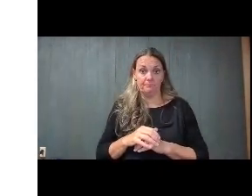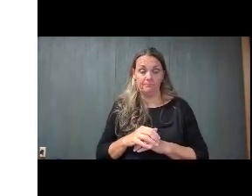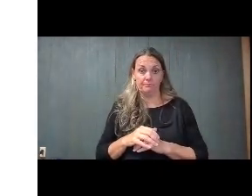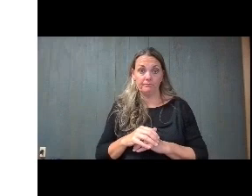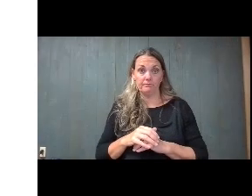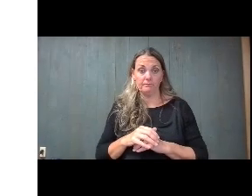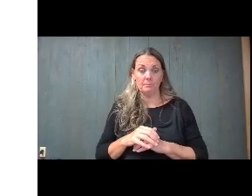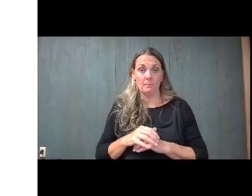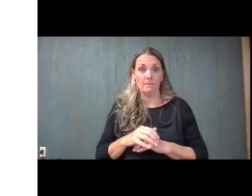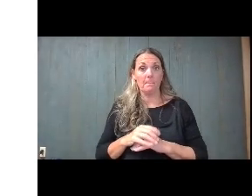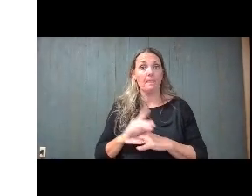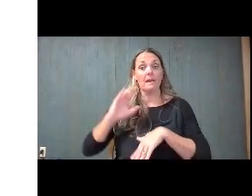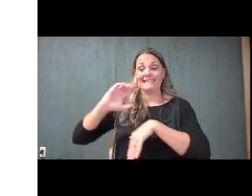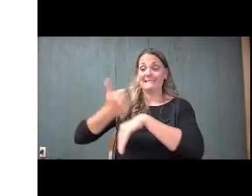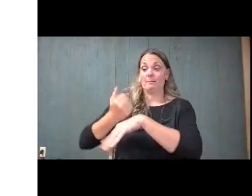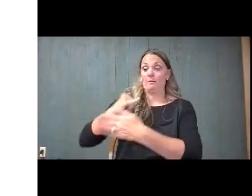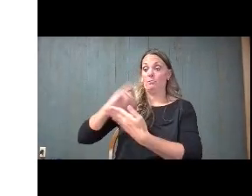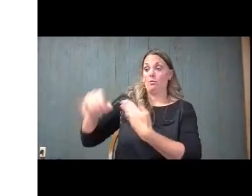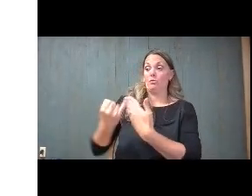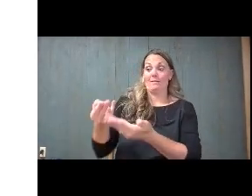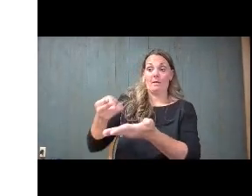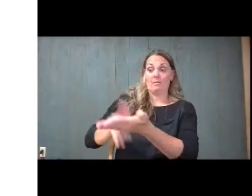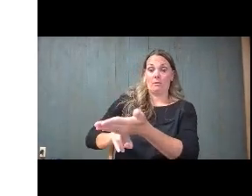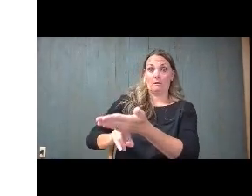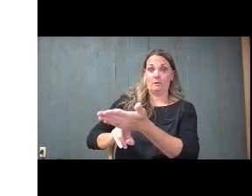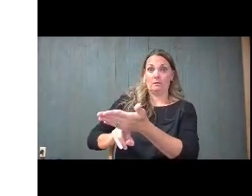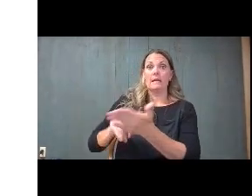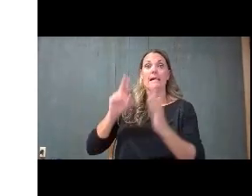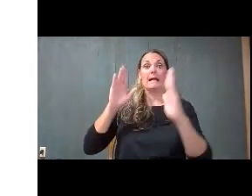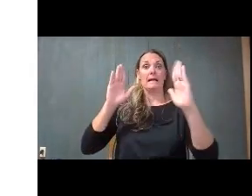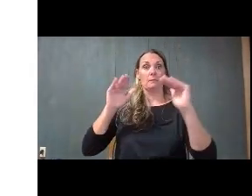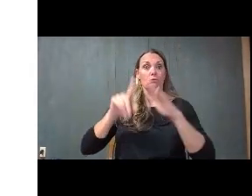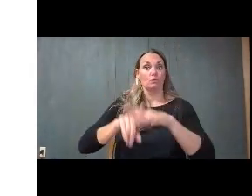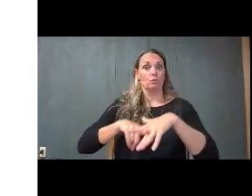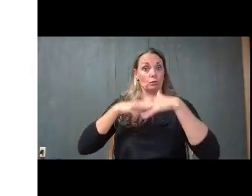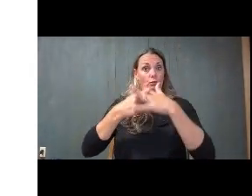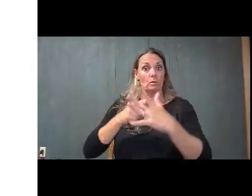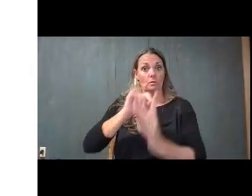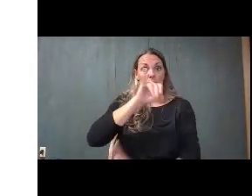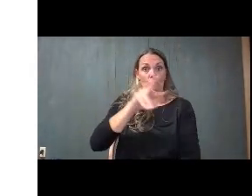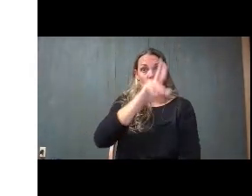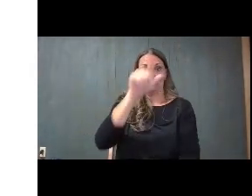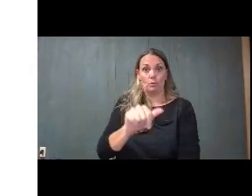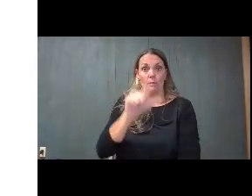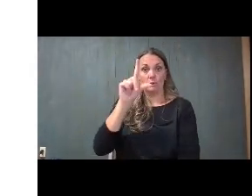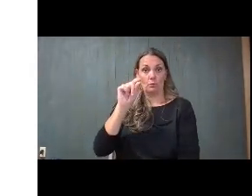Establishment project contracts are expected to begin in July of 2025,